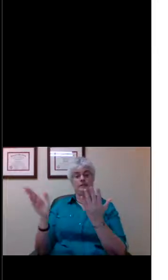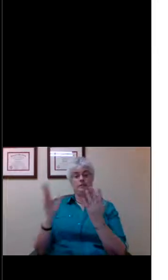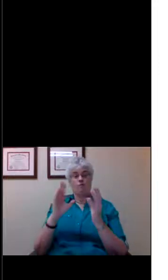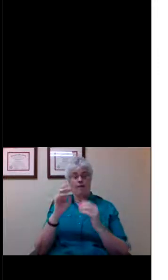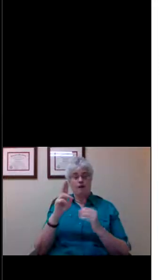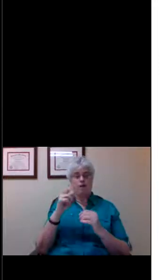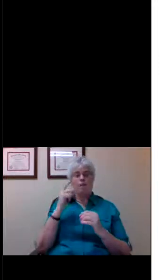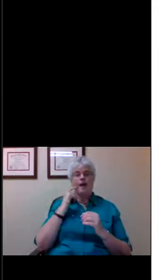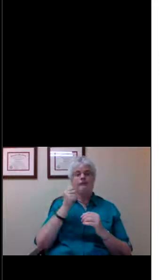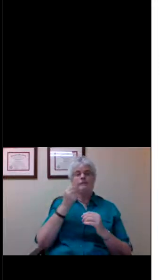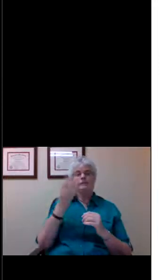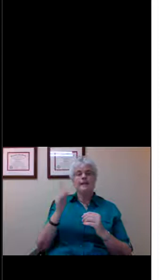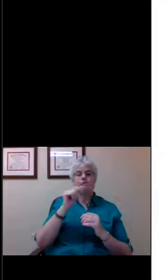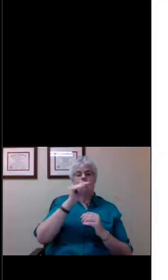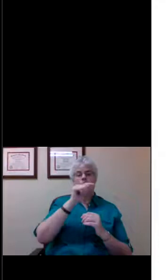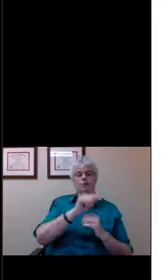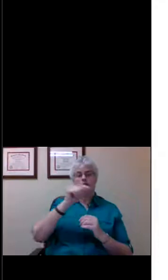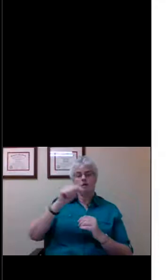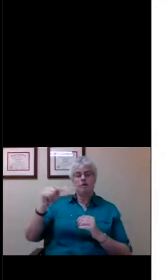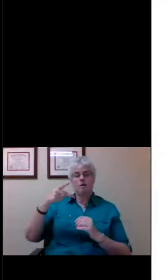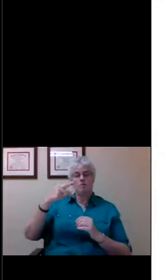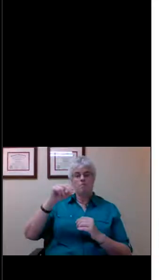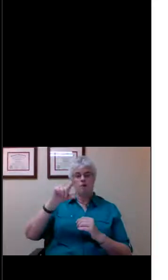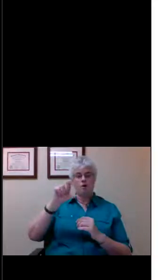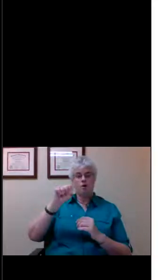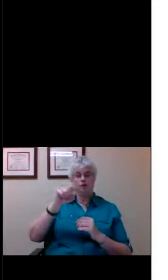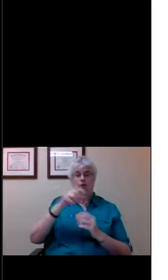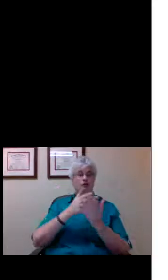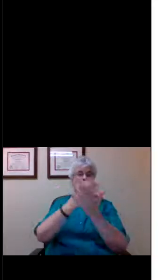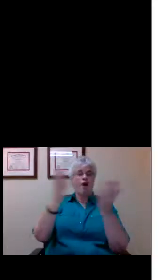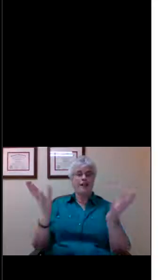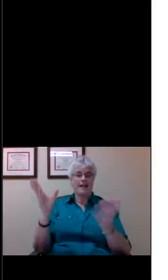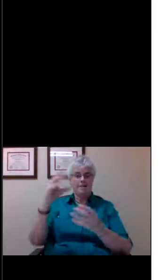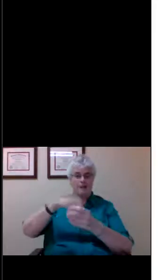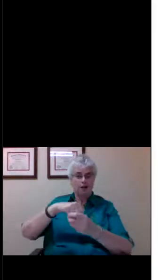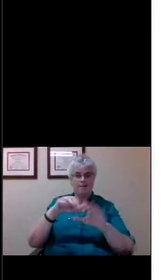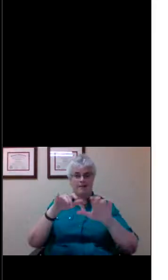throughout this webinar this afternoon there will be several polls that will be